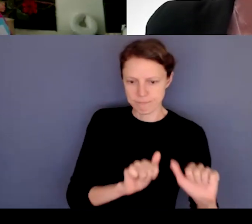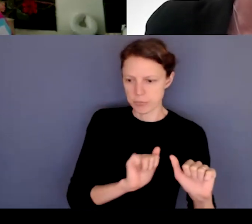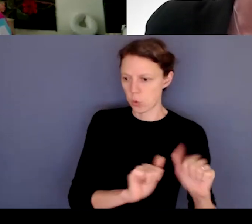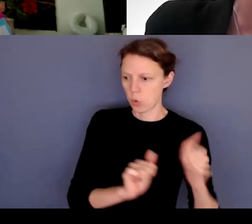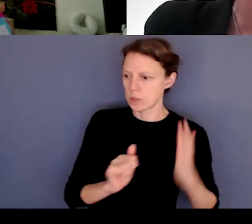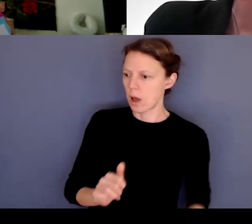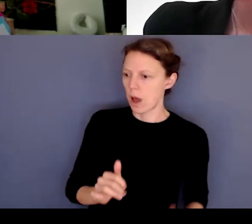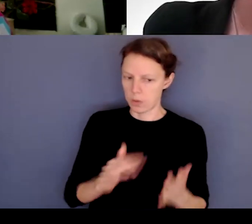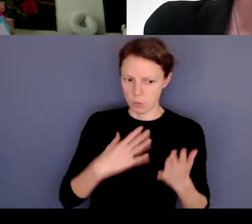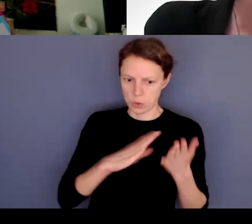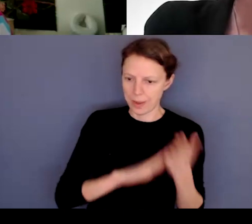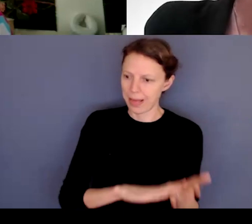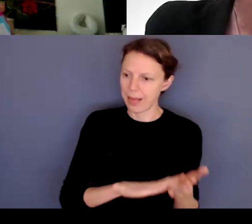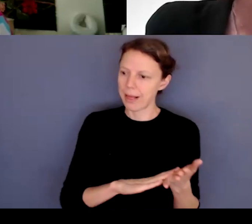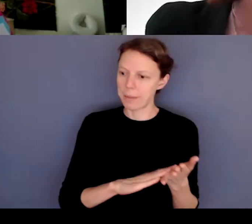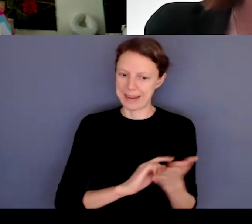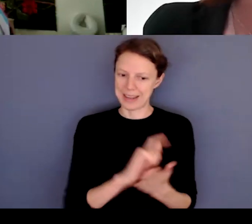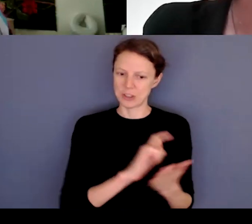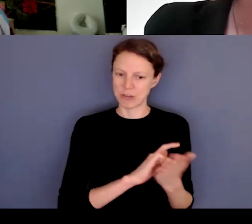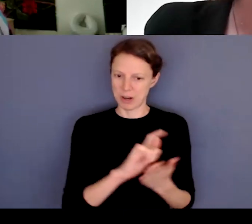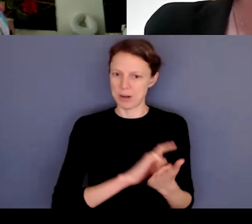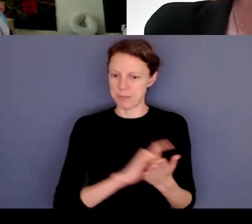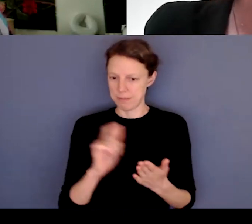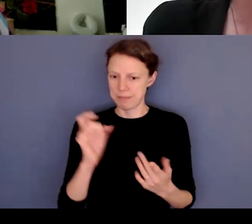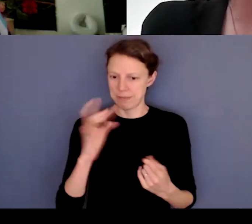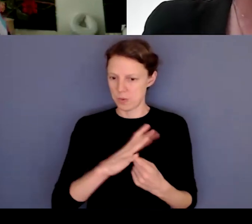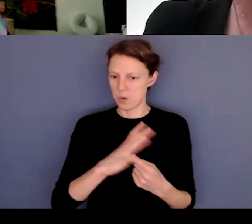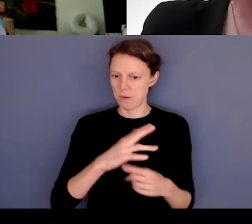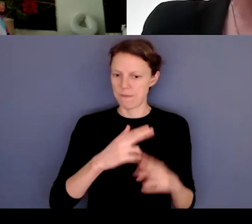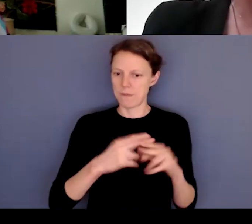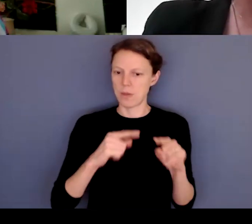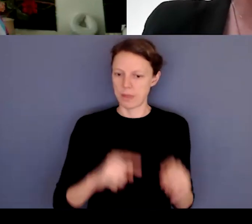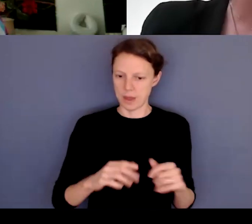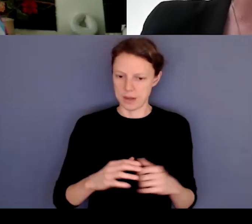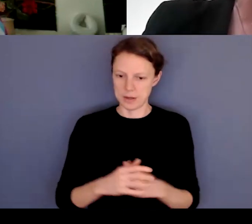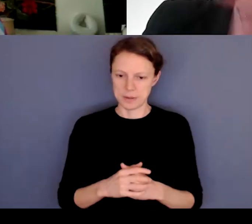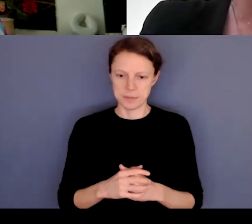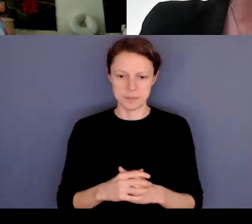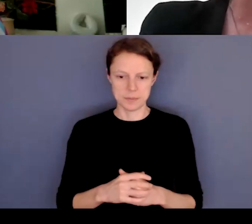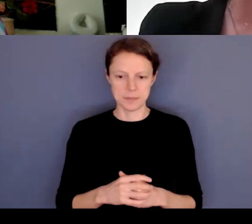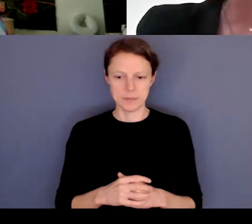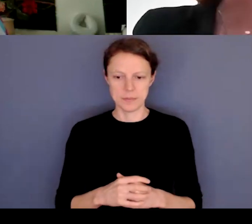think the Instagram has been seminal in that. Whether or not it's translating to a whole range of clients through the